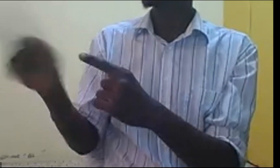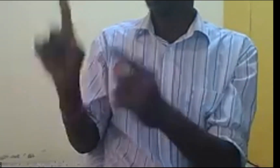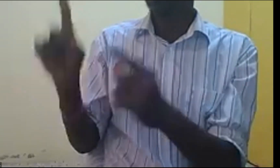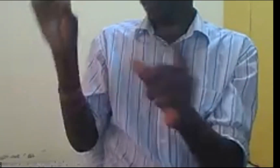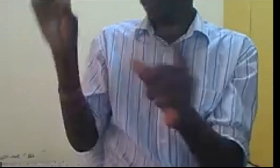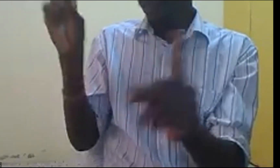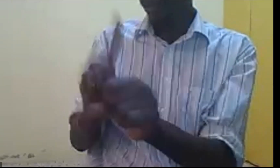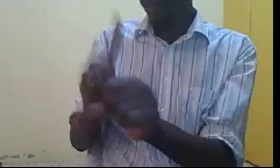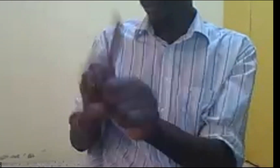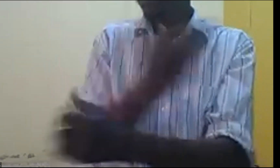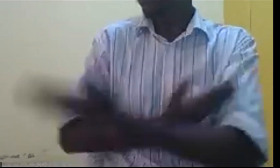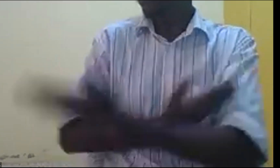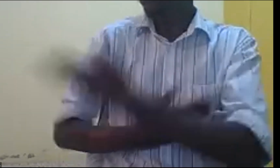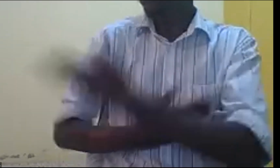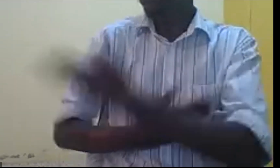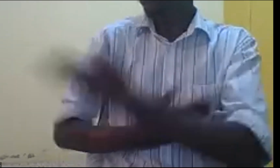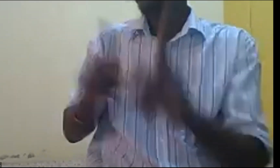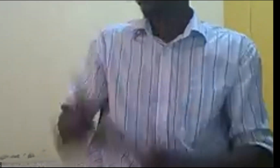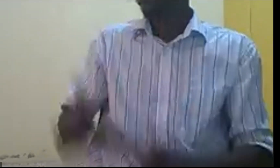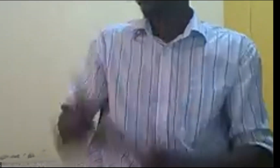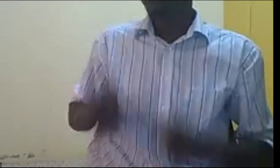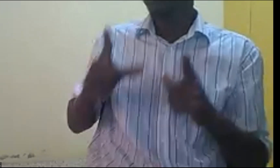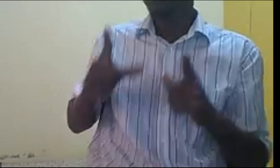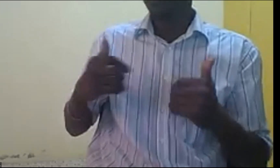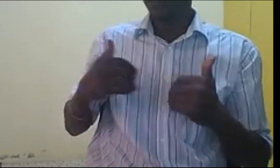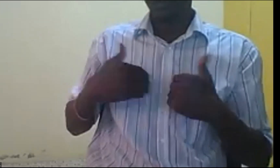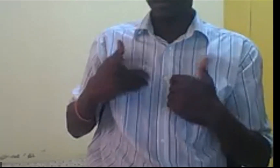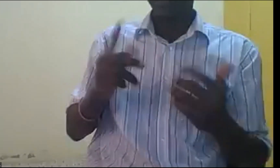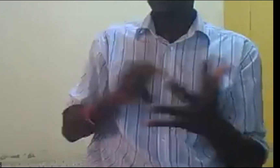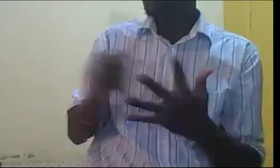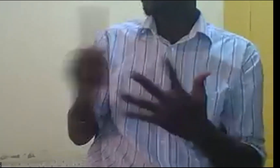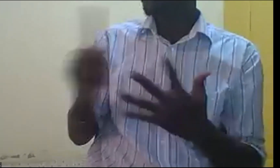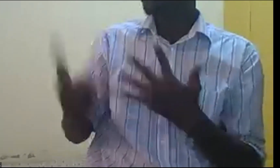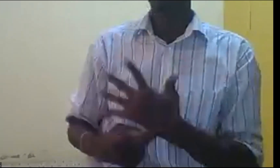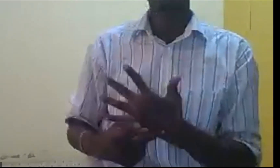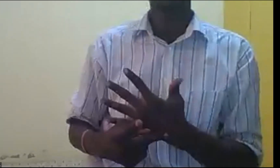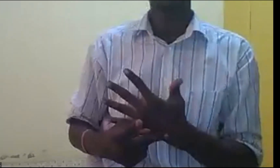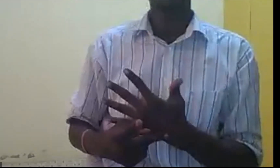Leave no one. You sleep, no one behind. You say you know about disability.